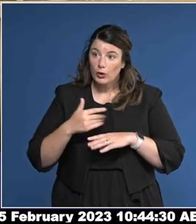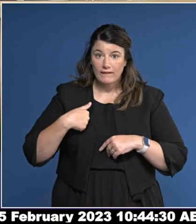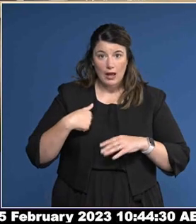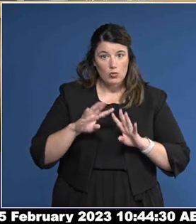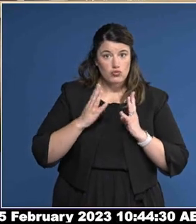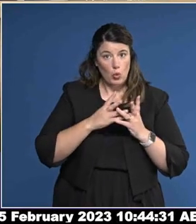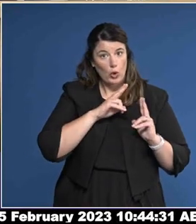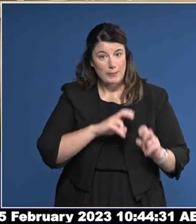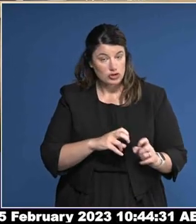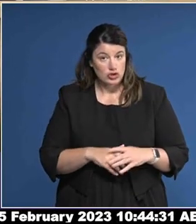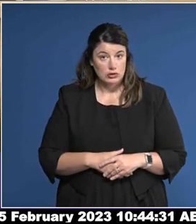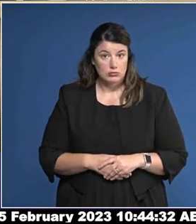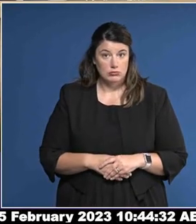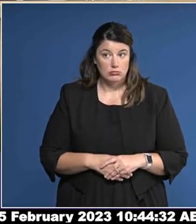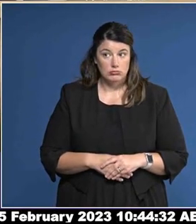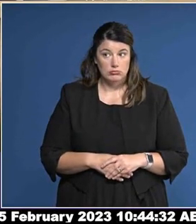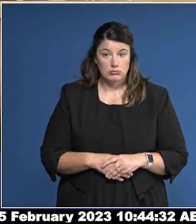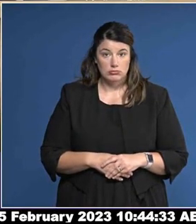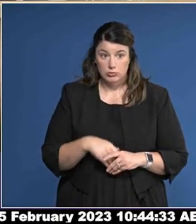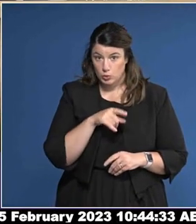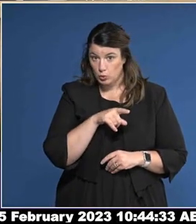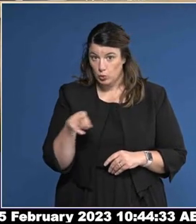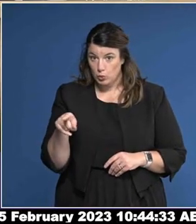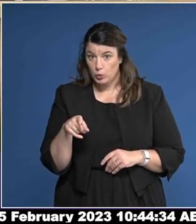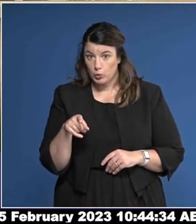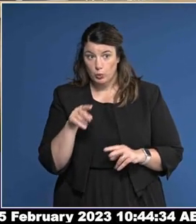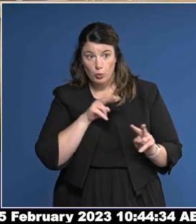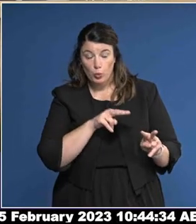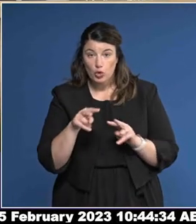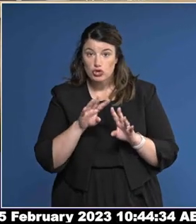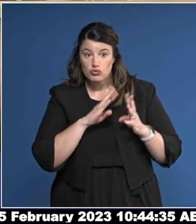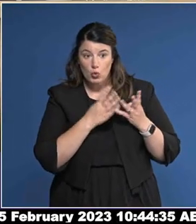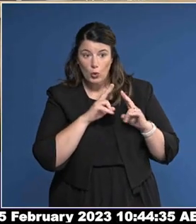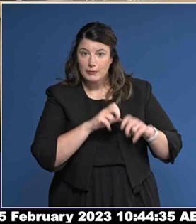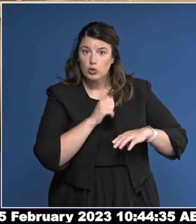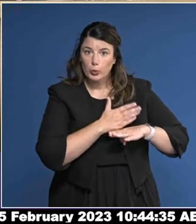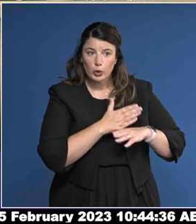Did you follow the work of the Royal Commission when it looks specifically at